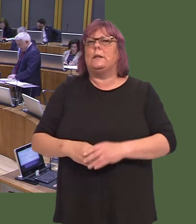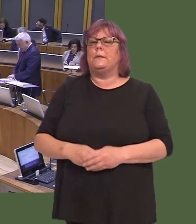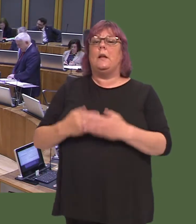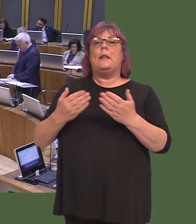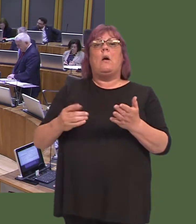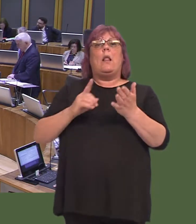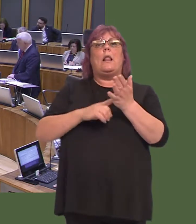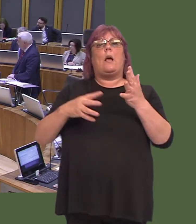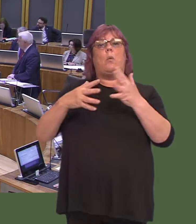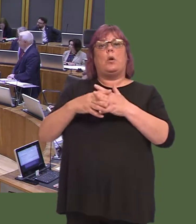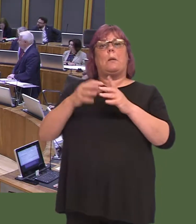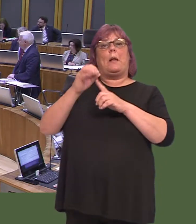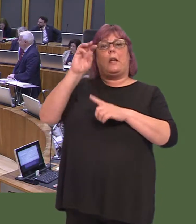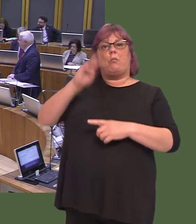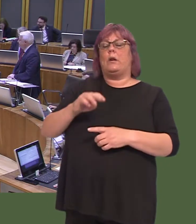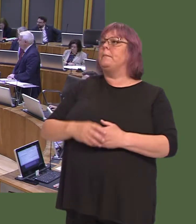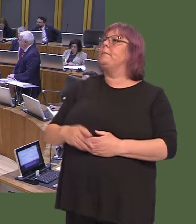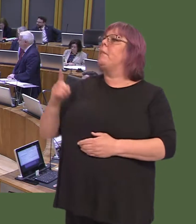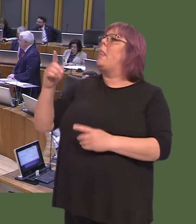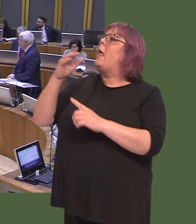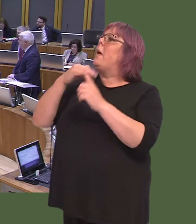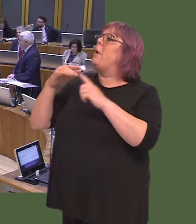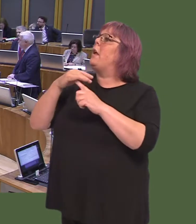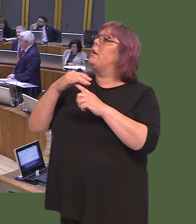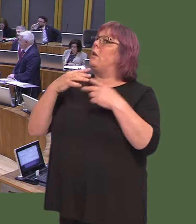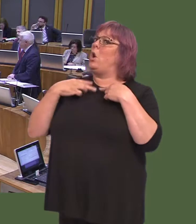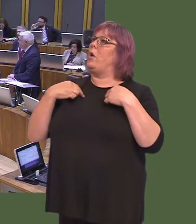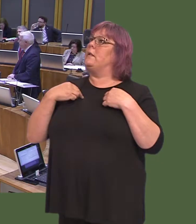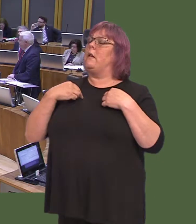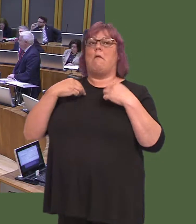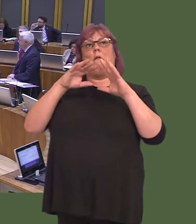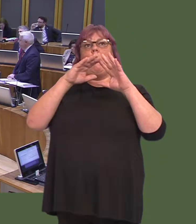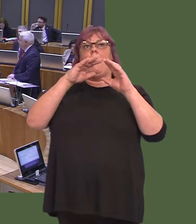Does the First Minister agree with the environmental lawyers ClientEarth that the Welsh Government's